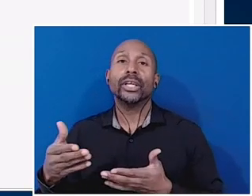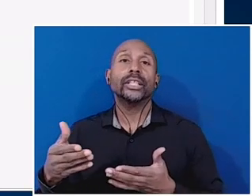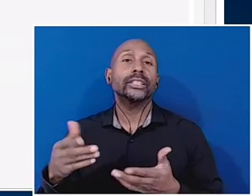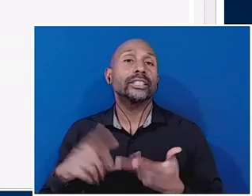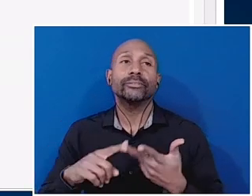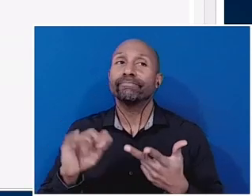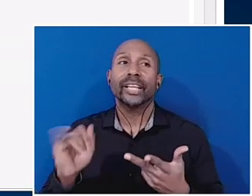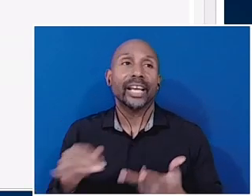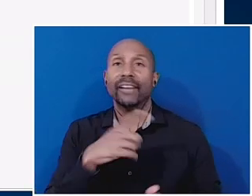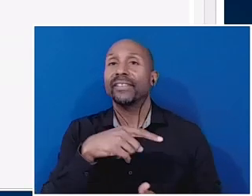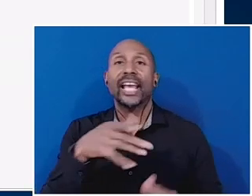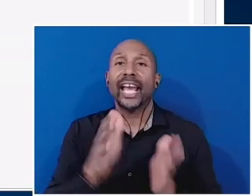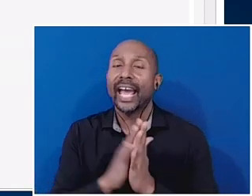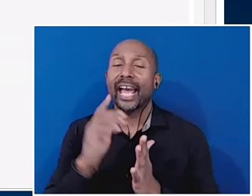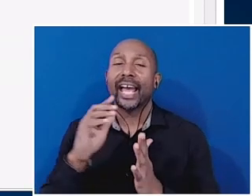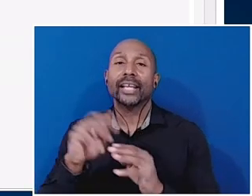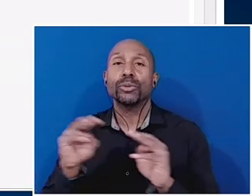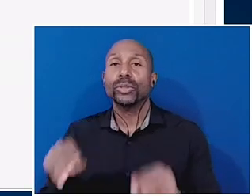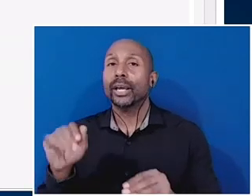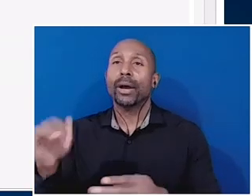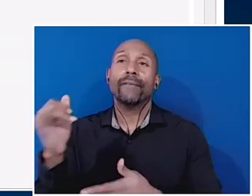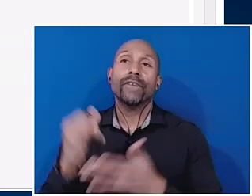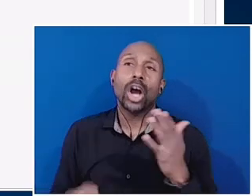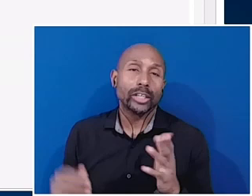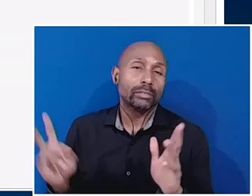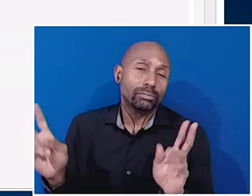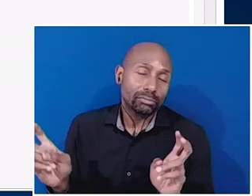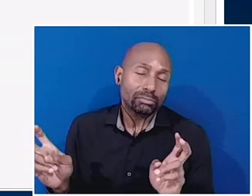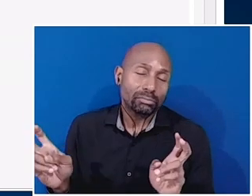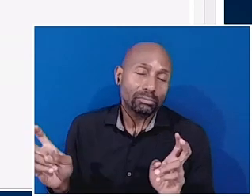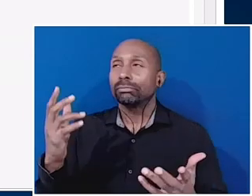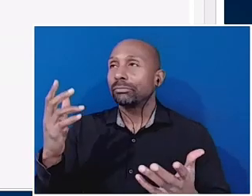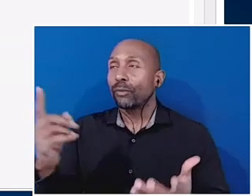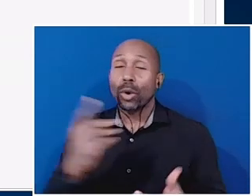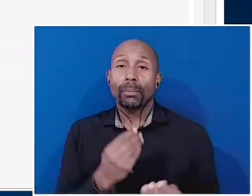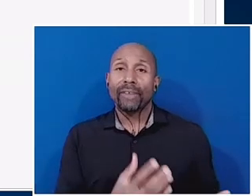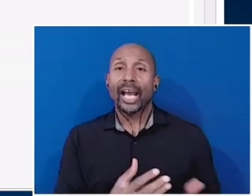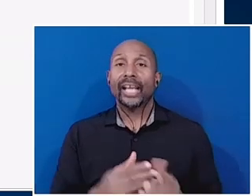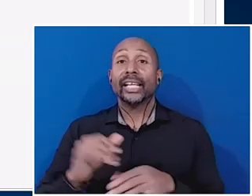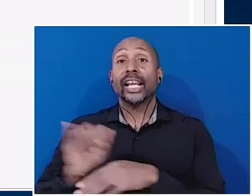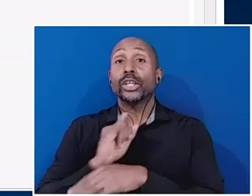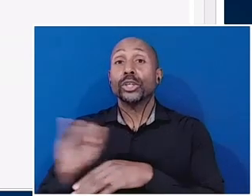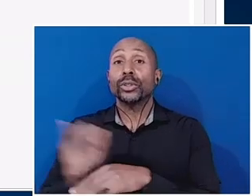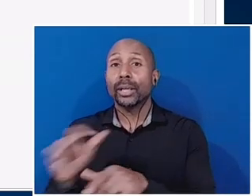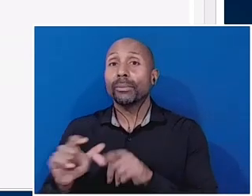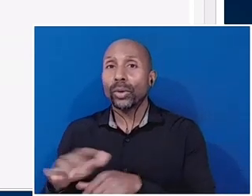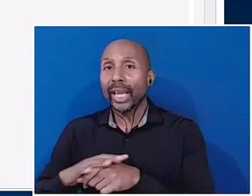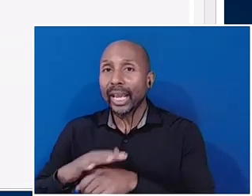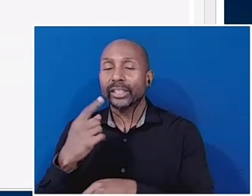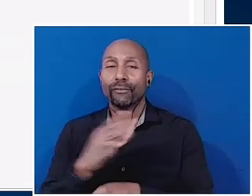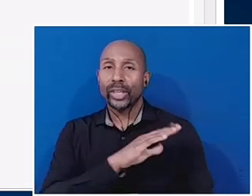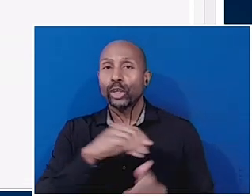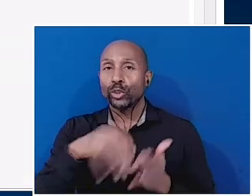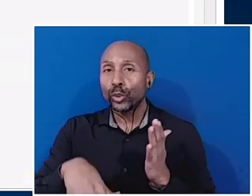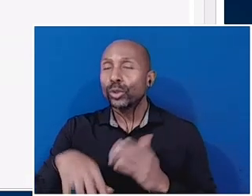Museum of Art to, you know, provide an internship location or a professor, it's